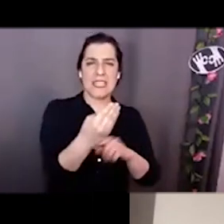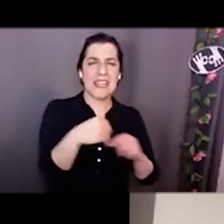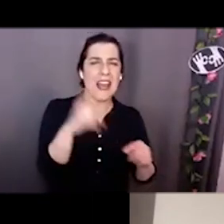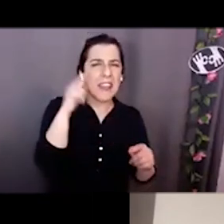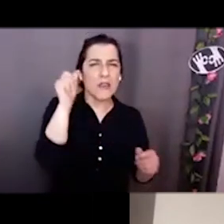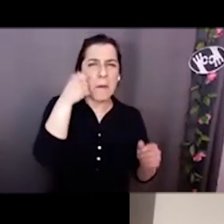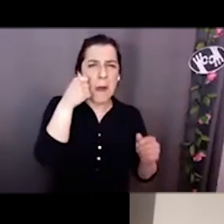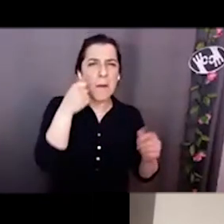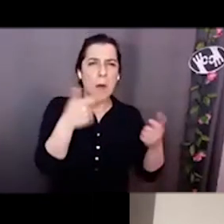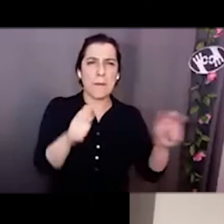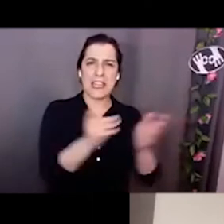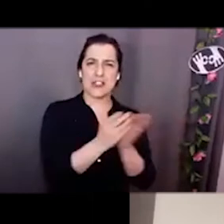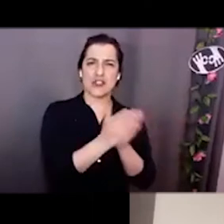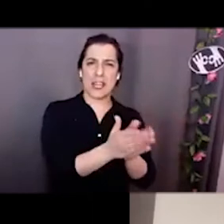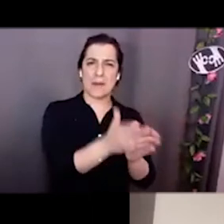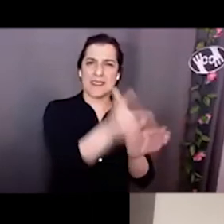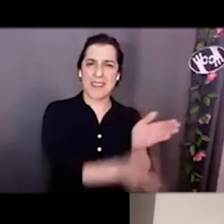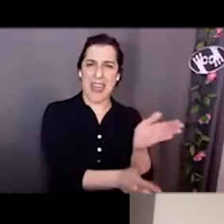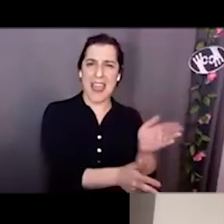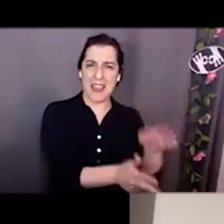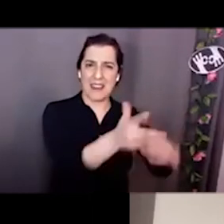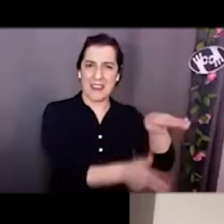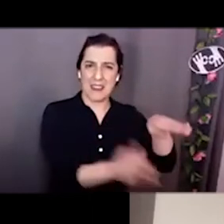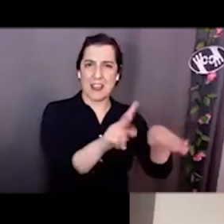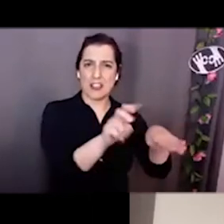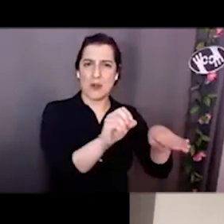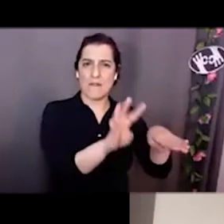ship sank with 204 people including um,